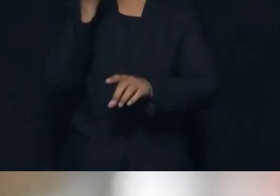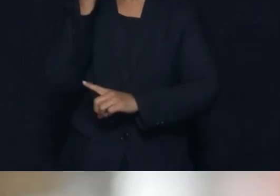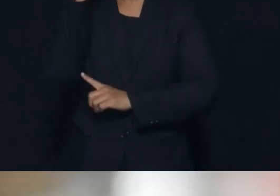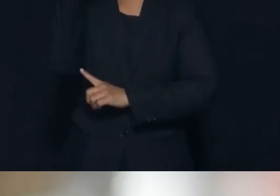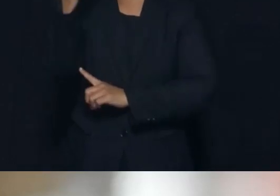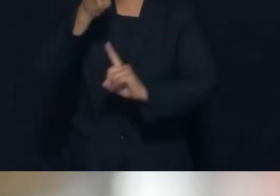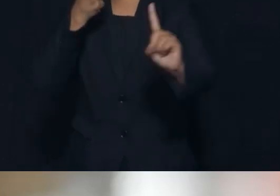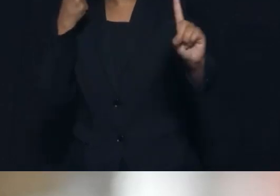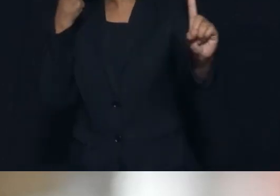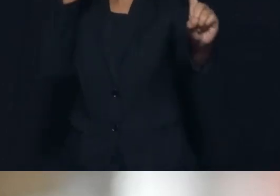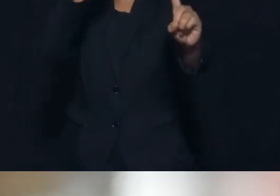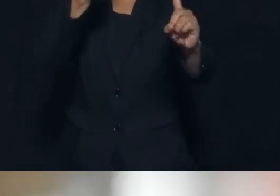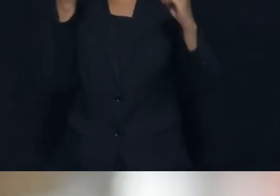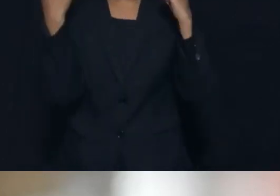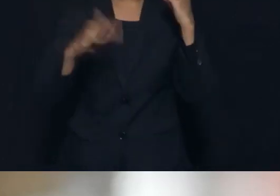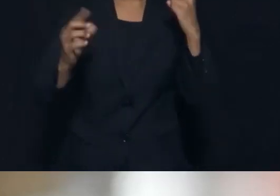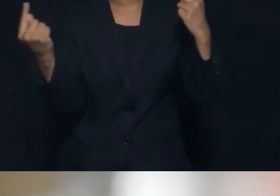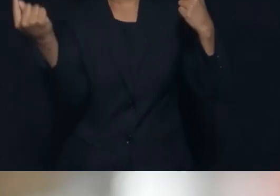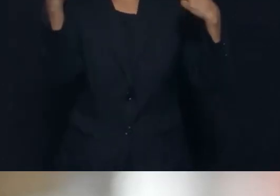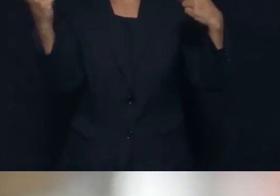This means that unfortunately many people today are experiencing real issues on everyday